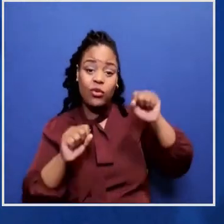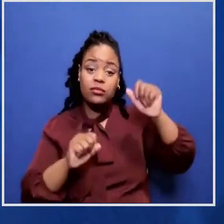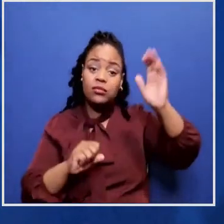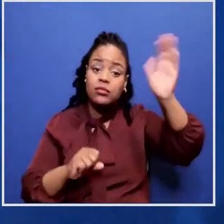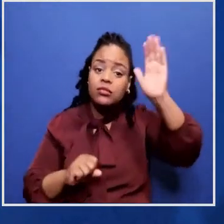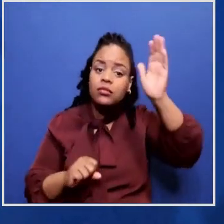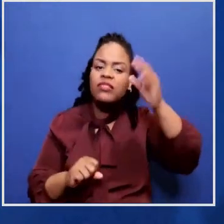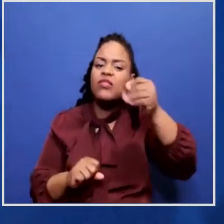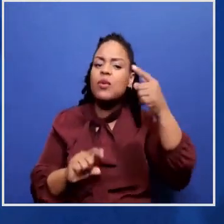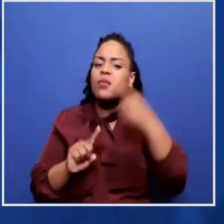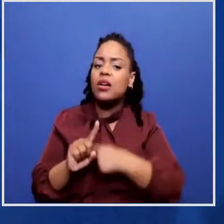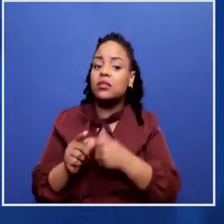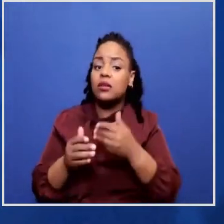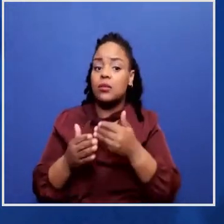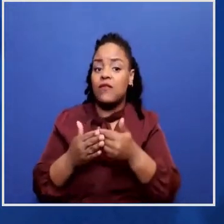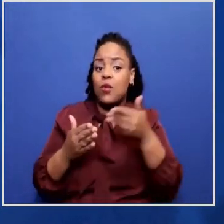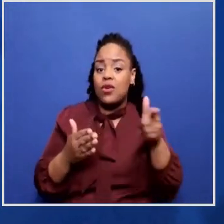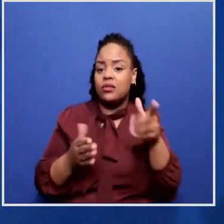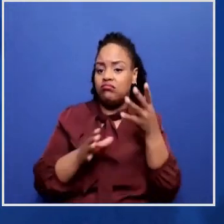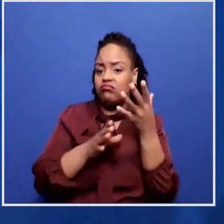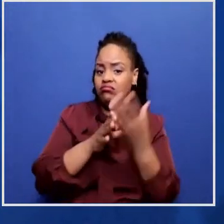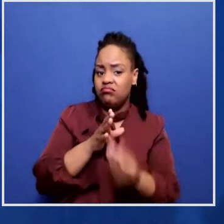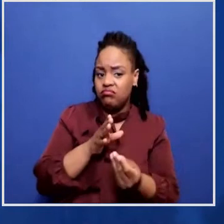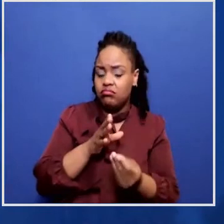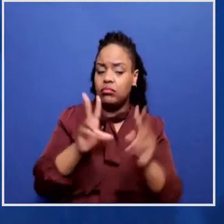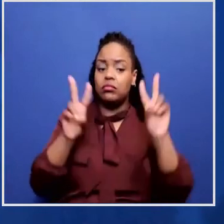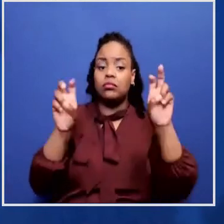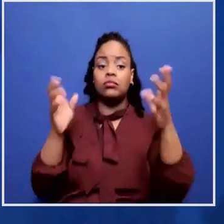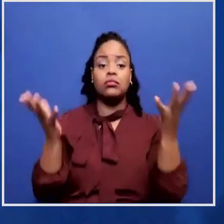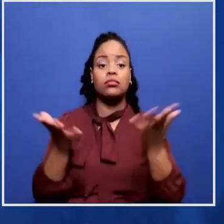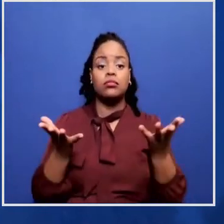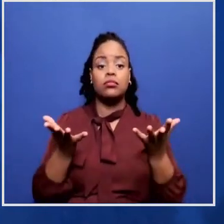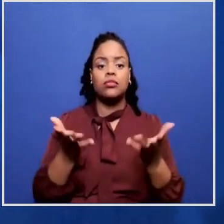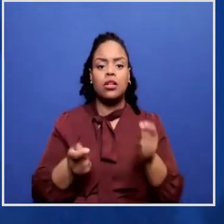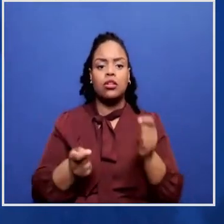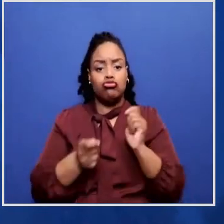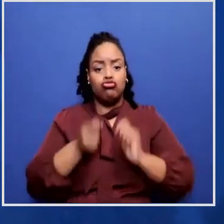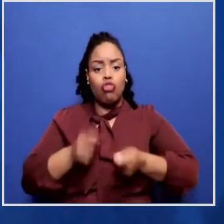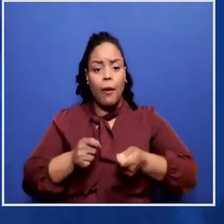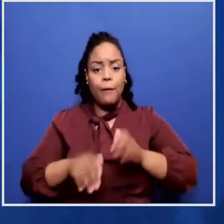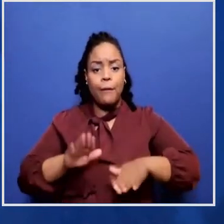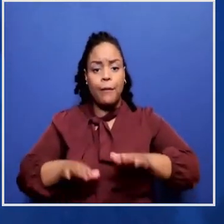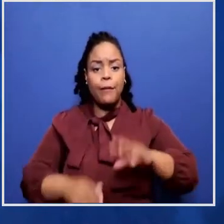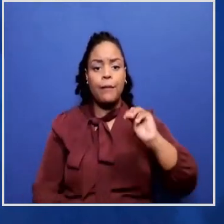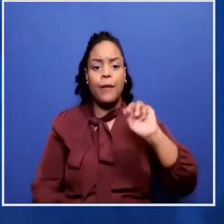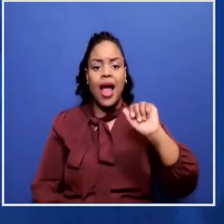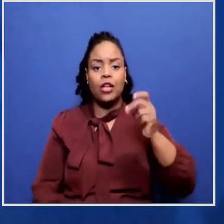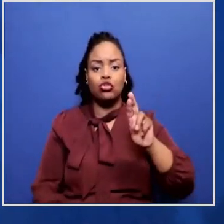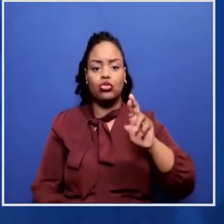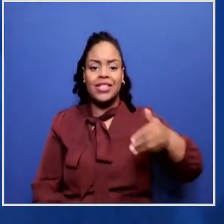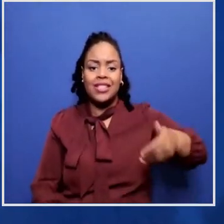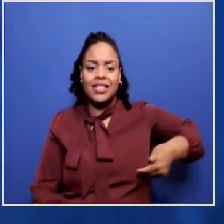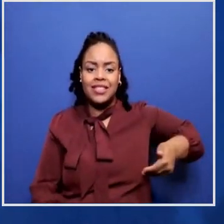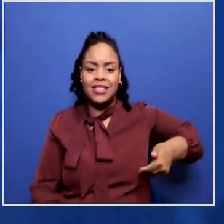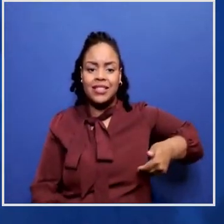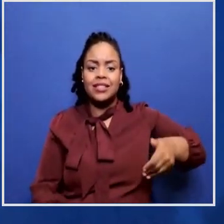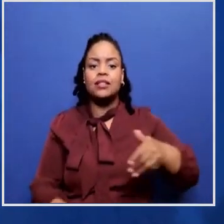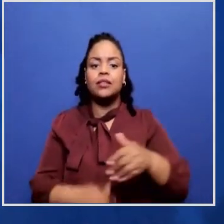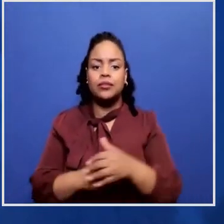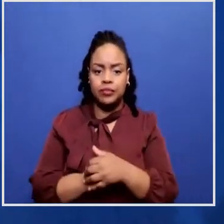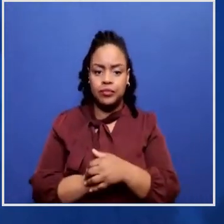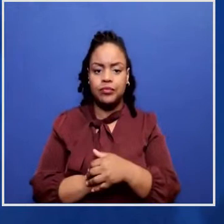KING JR. DAY OF SERVICE.